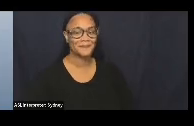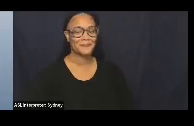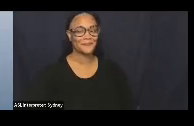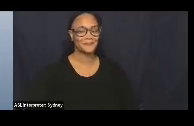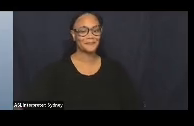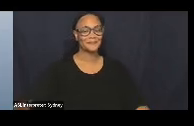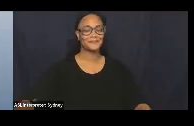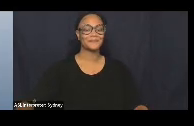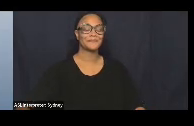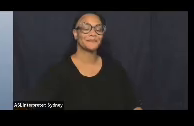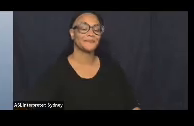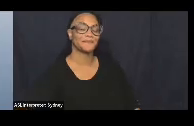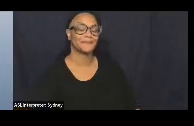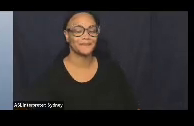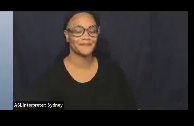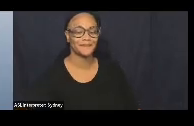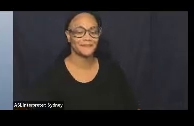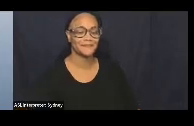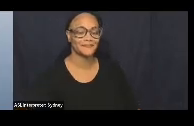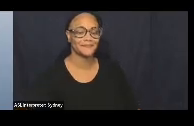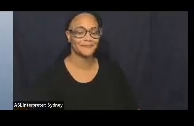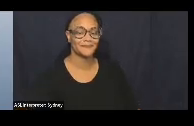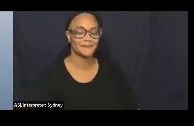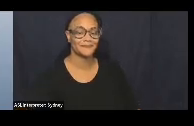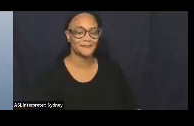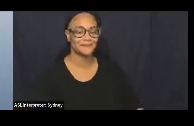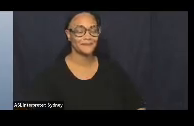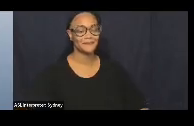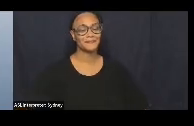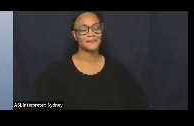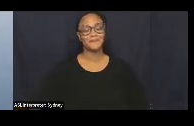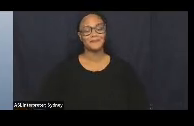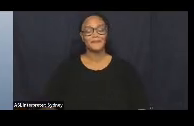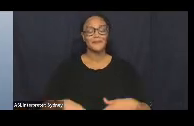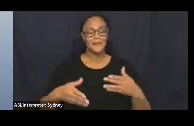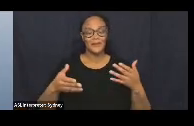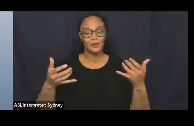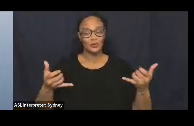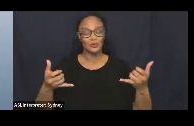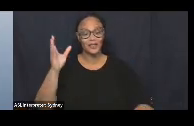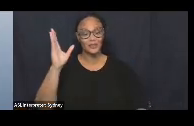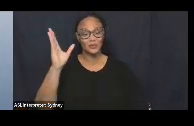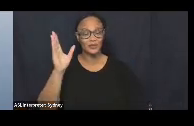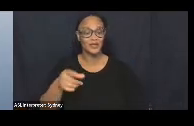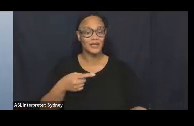presentation is brought to you by the California Department of Education Special Education Division